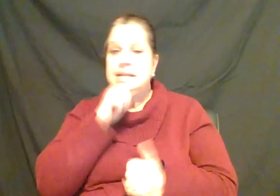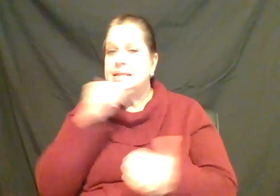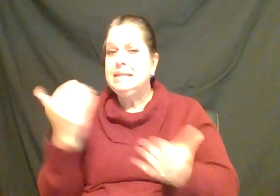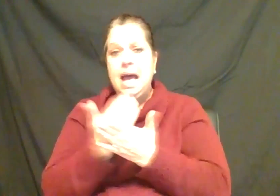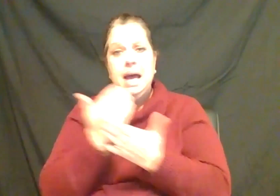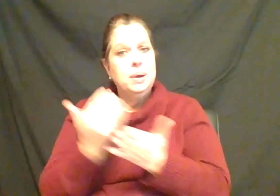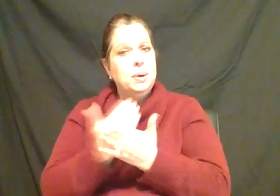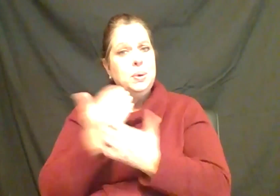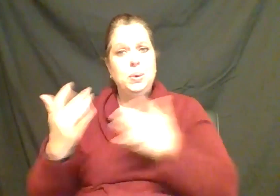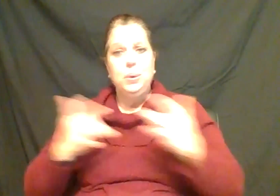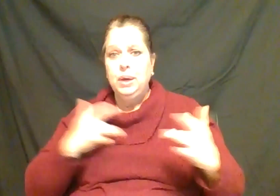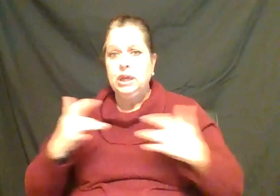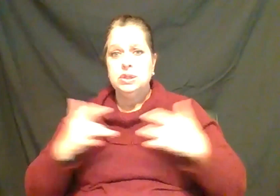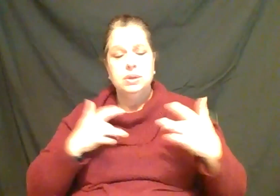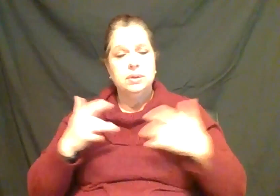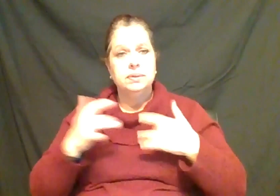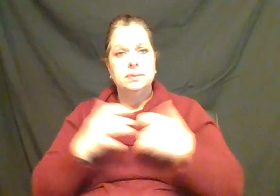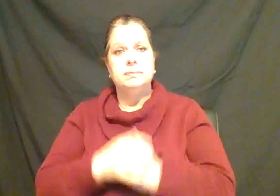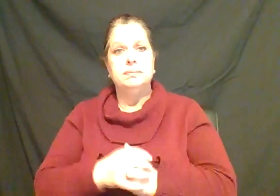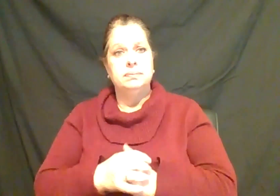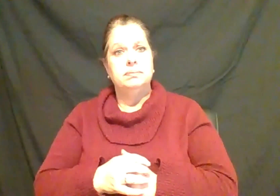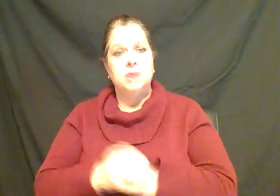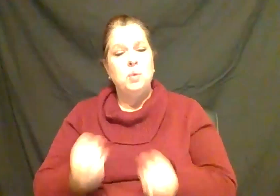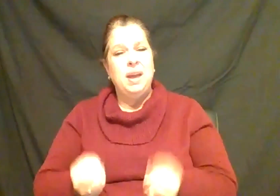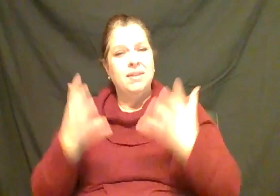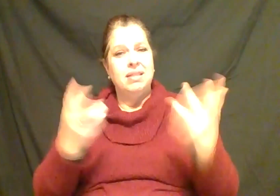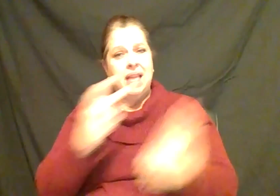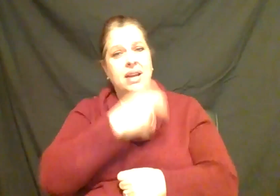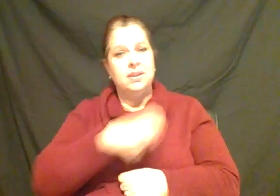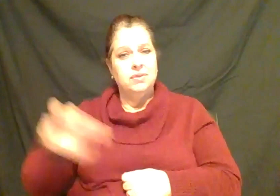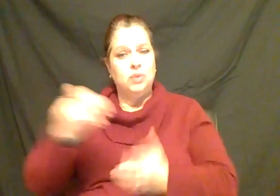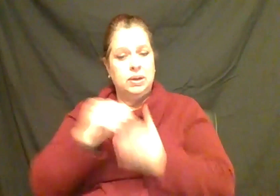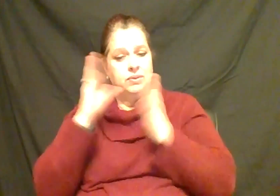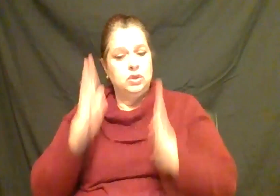concern we have quite a few transfer students many of which are military connected many of